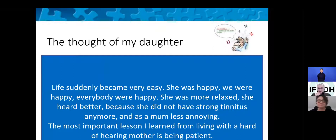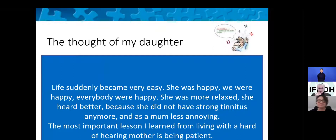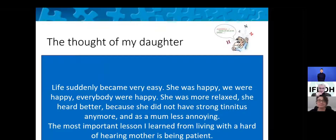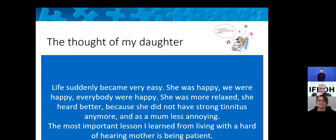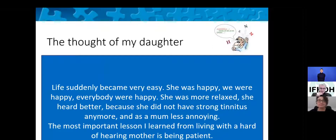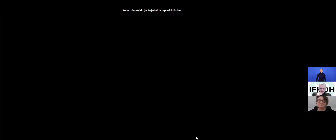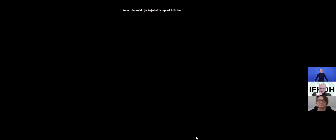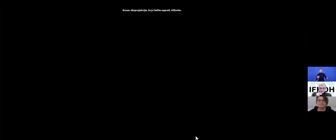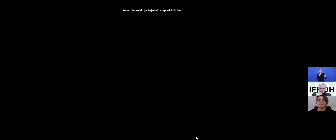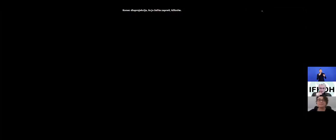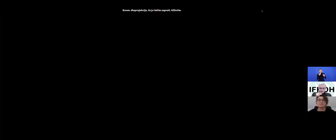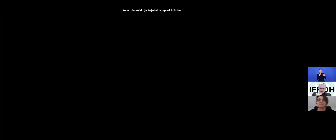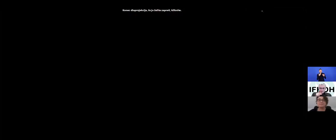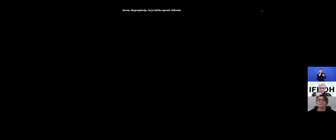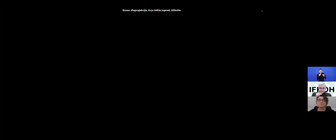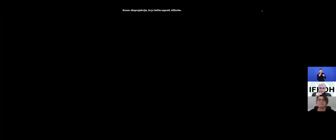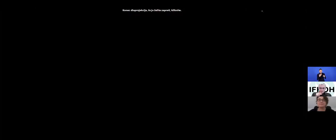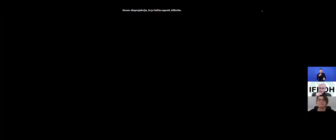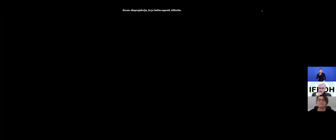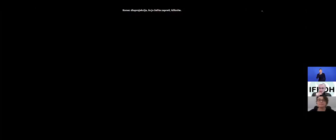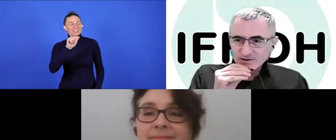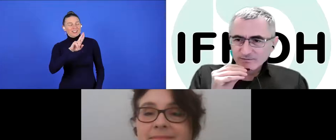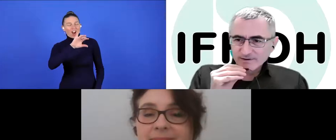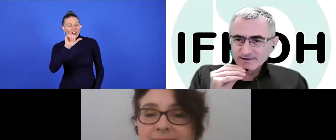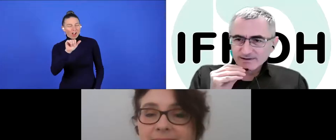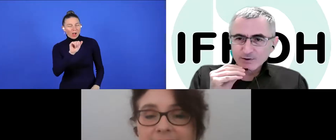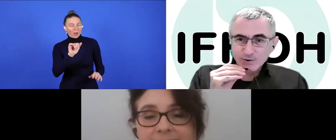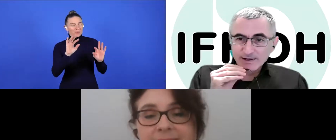Thank you very much, that is all. >> AVI BLAU: Okay. Thank you very